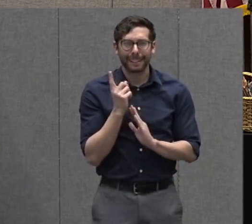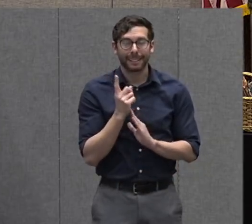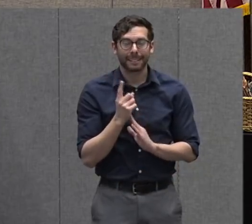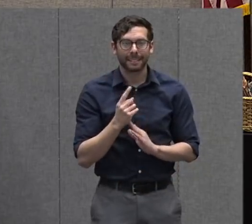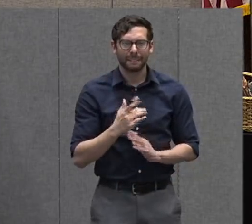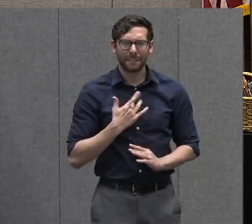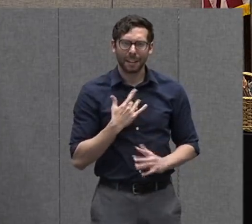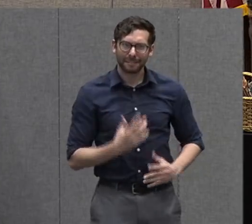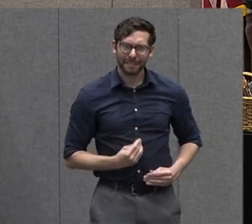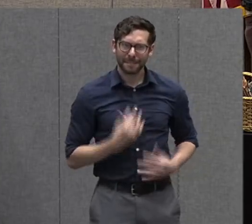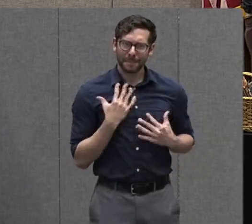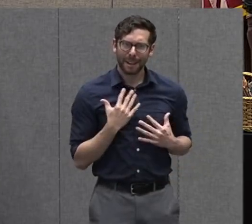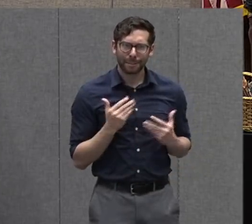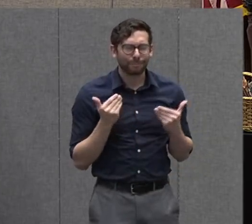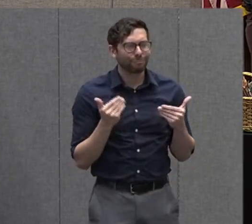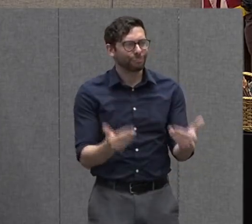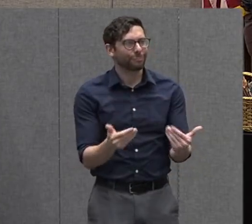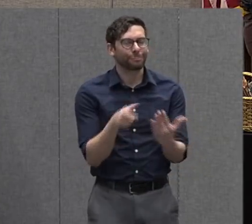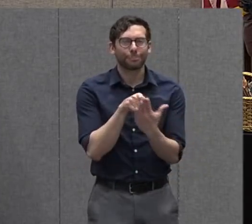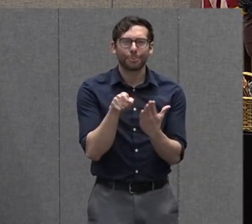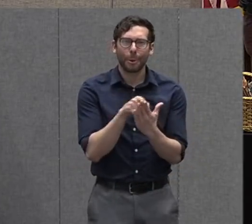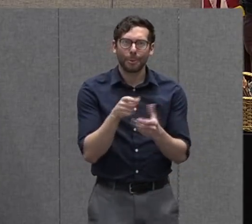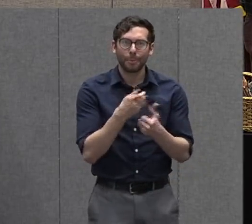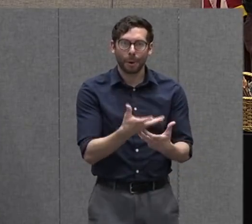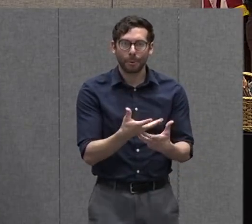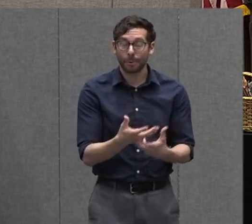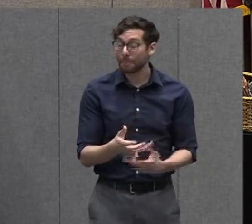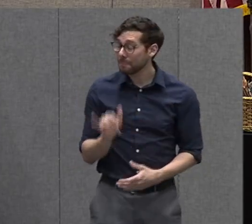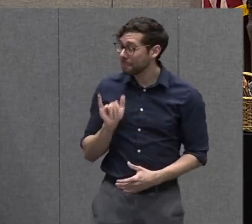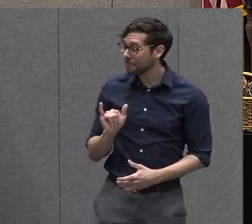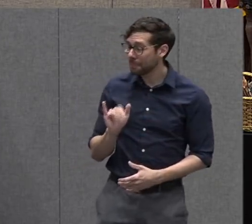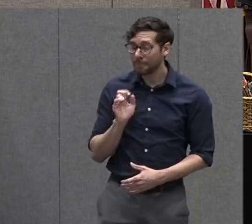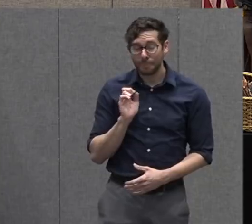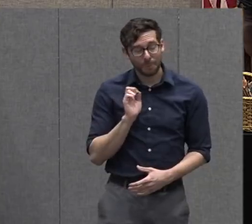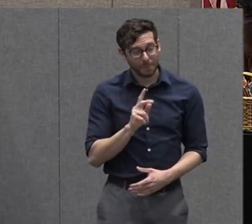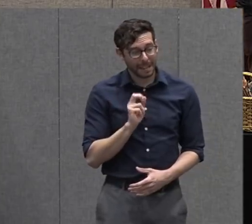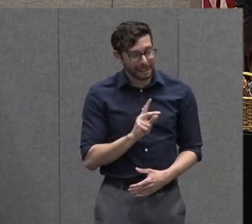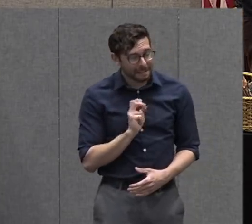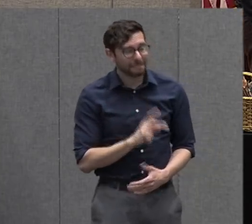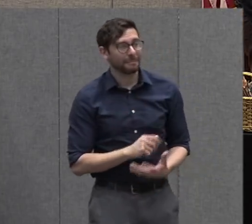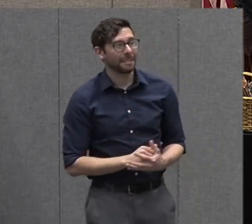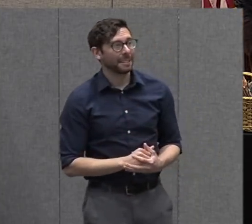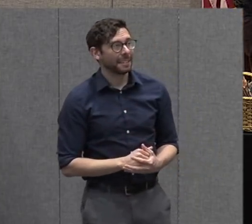[Mr. R] Alright, Okay, here we go. I'm nervous here Oh, [Miss Martindale] You know what, you're very courageous.